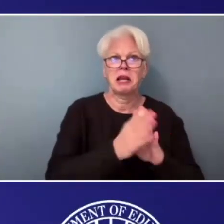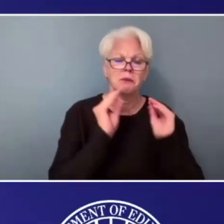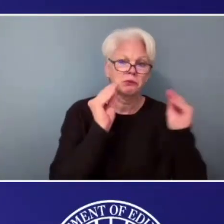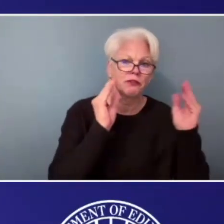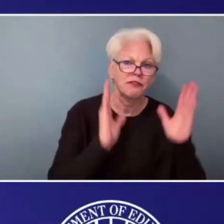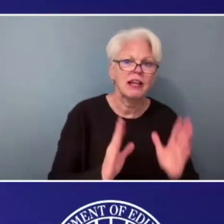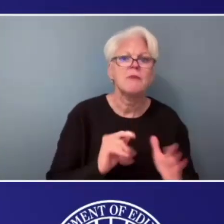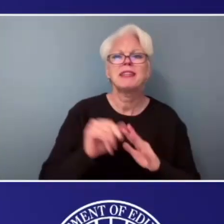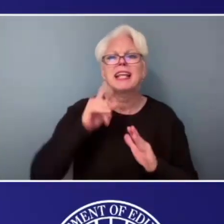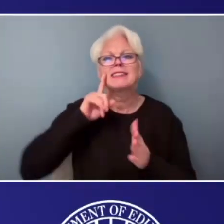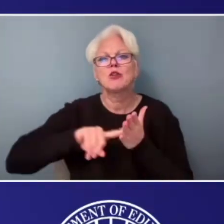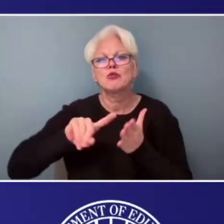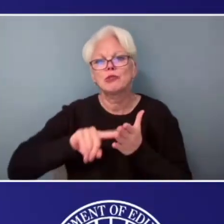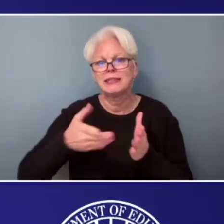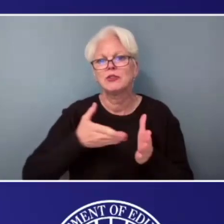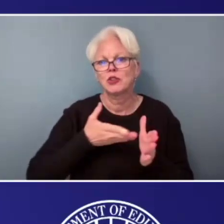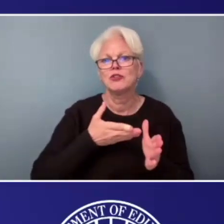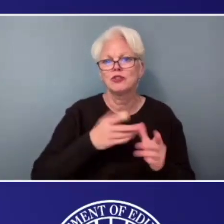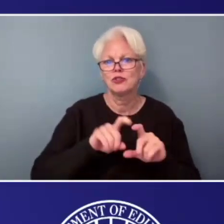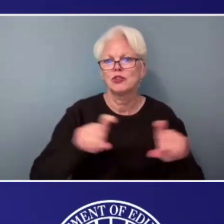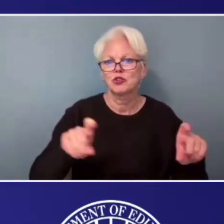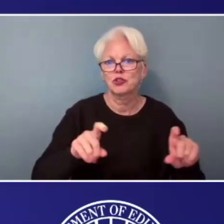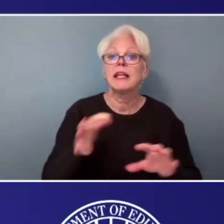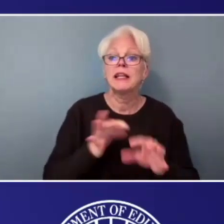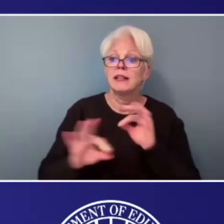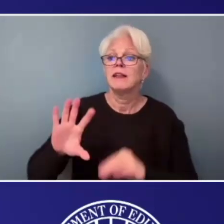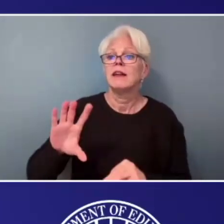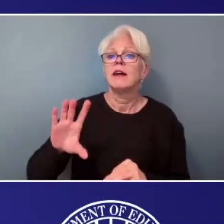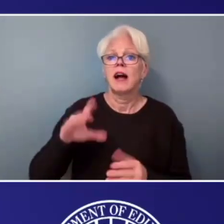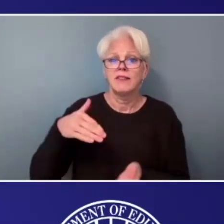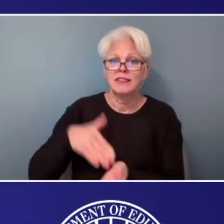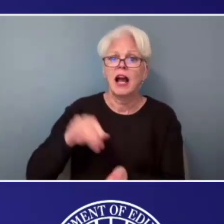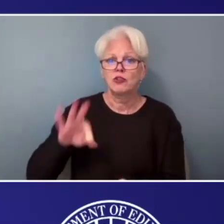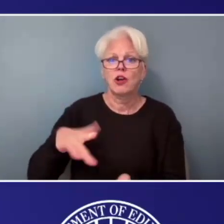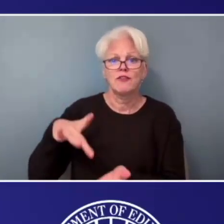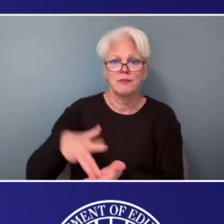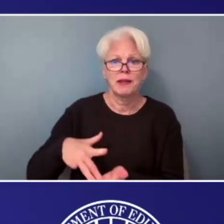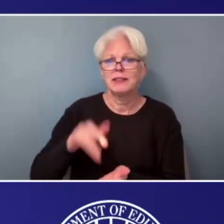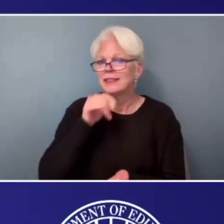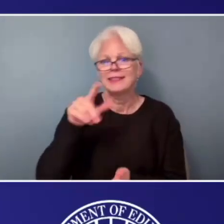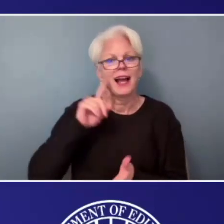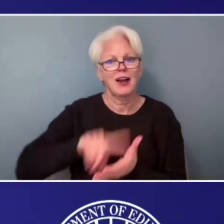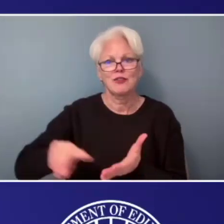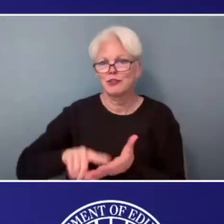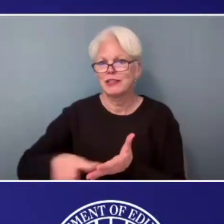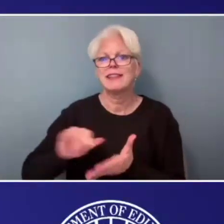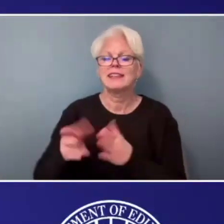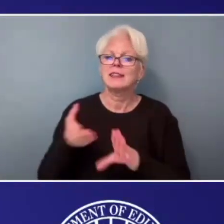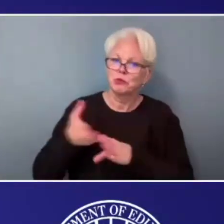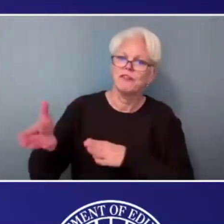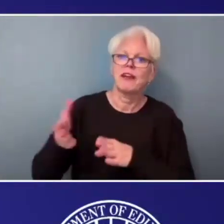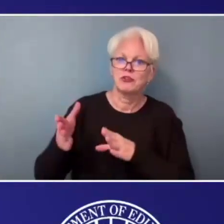degree. Whereas, you know, a doctor of medicine is not a research degree, it's a professional degree. This is